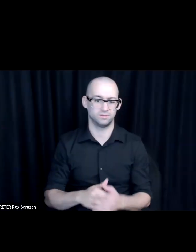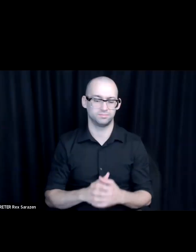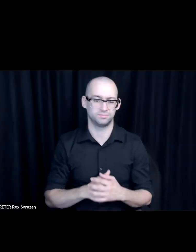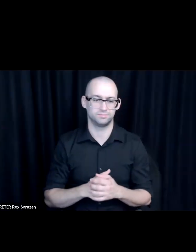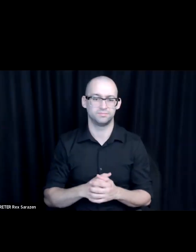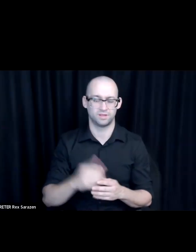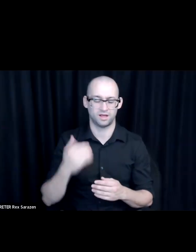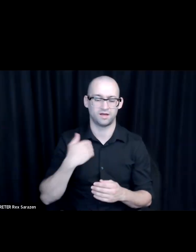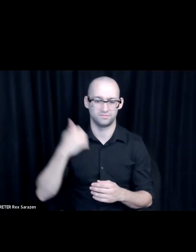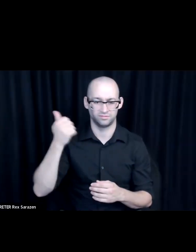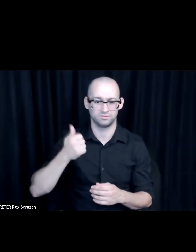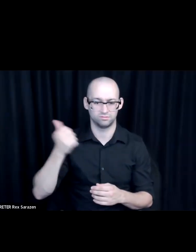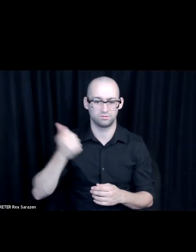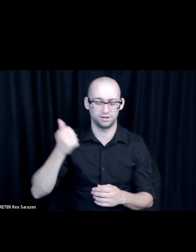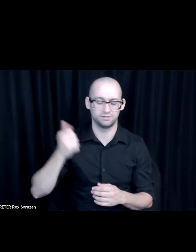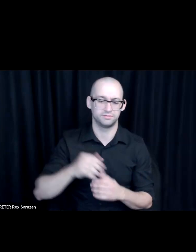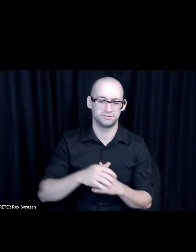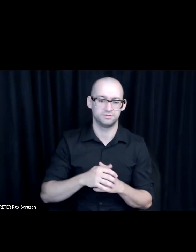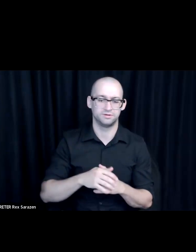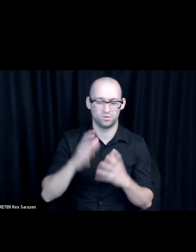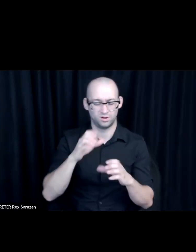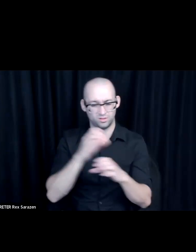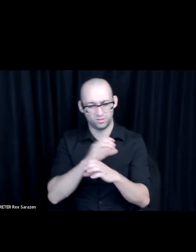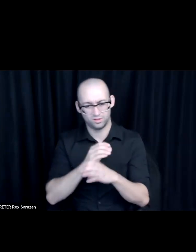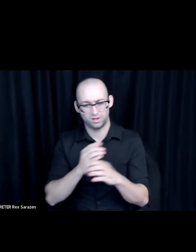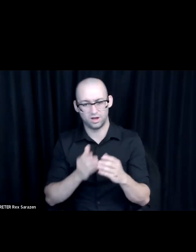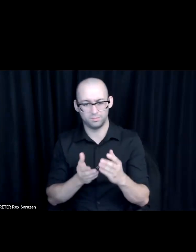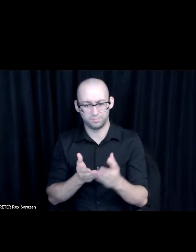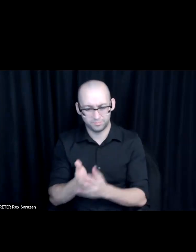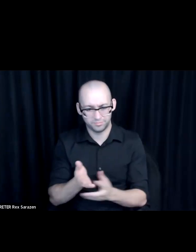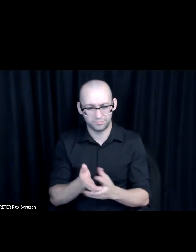I gotta look into that. But I’d really like to get the broadband going is what I want to have.